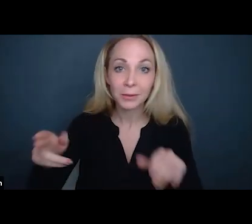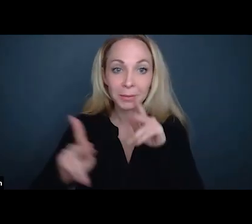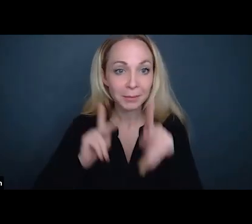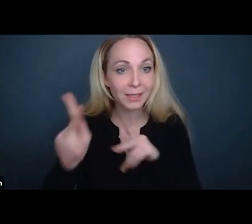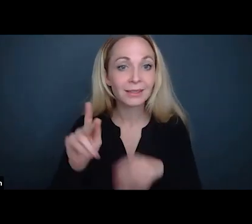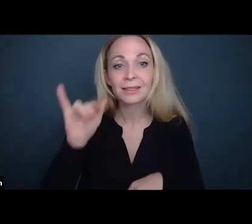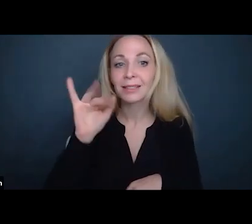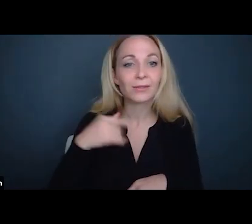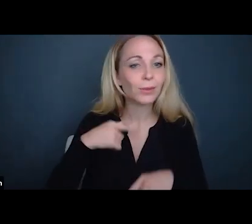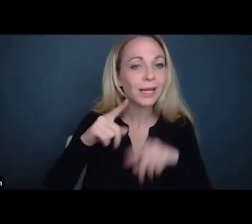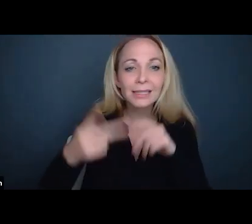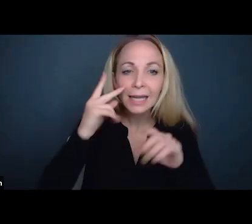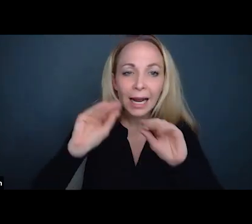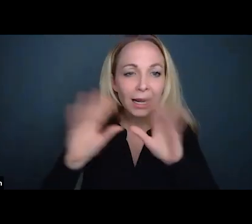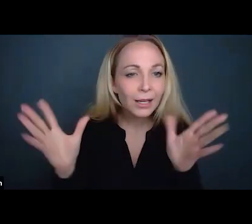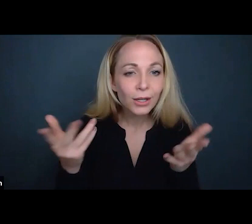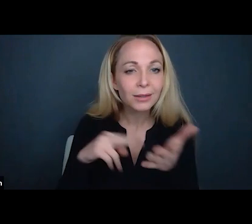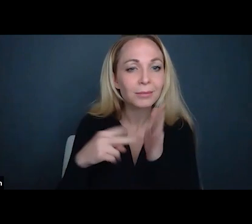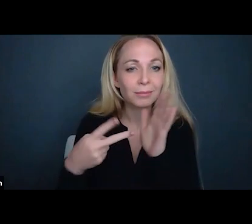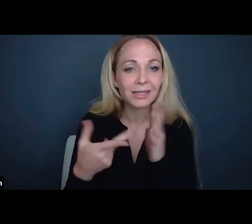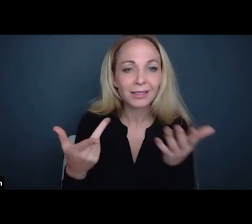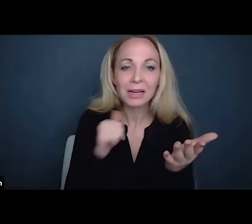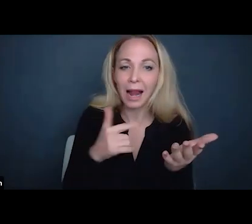If we can’t see clearly, we are very unlikely to use a space at night.